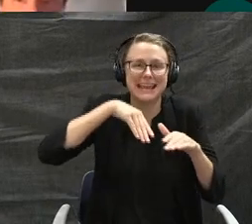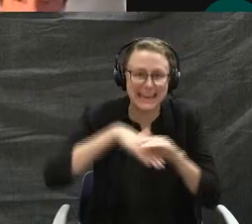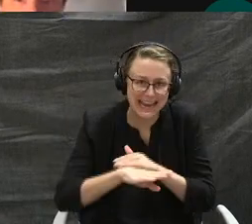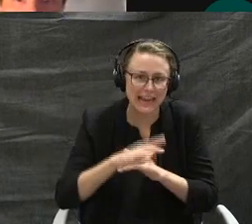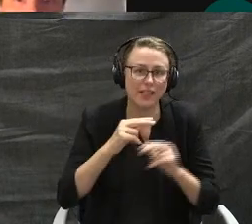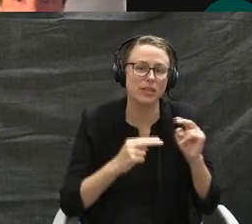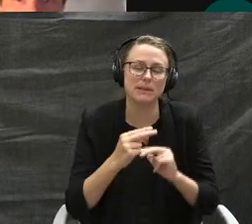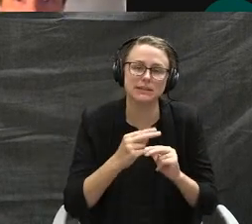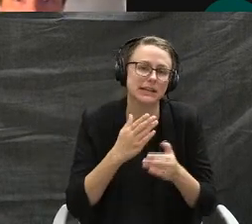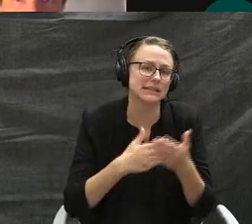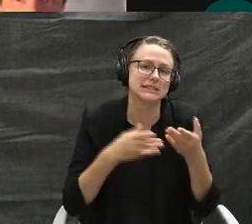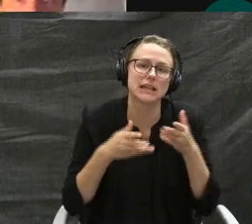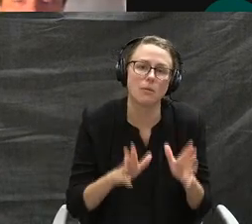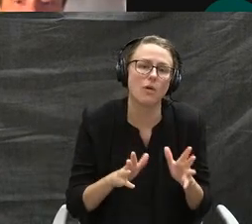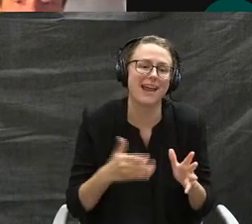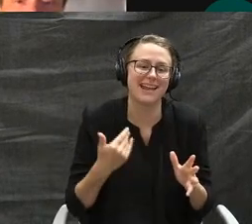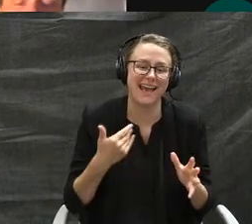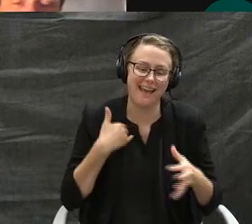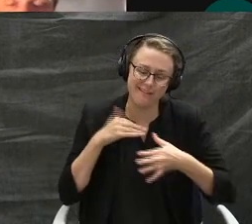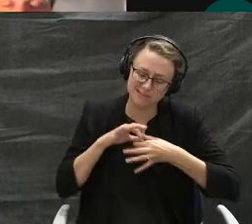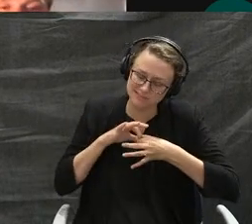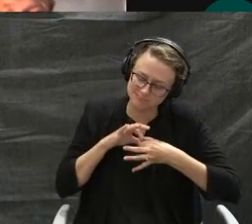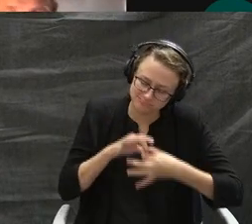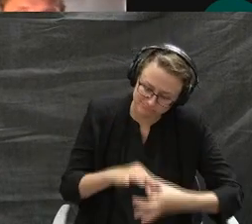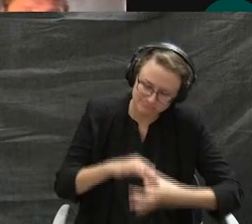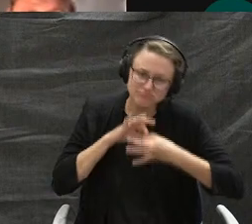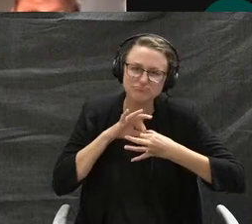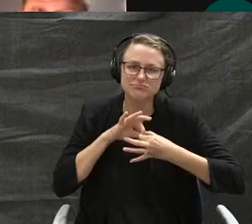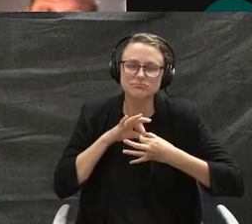they can act. I would not want to do that, just virtually like